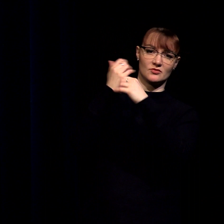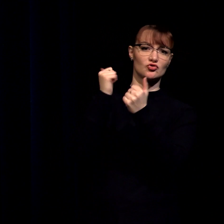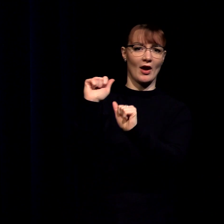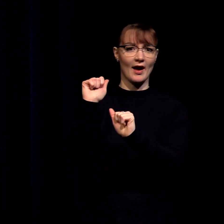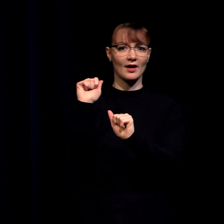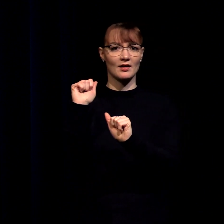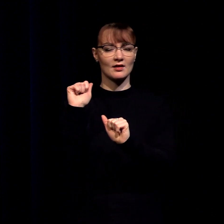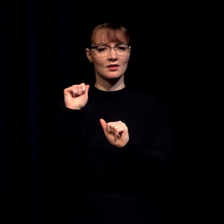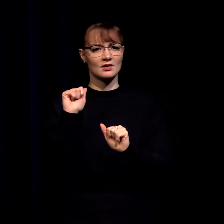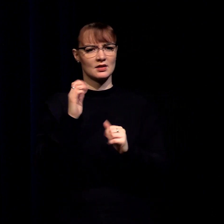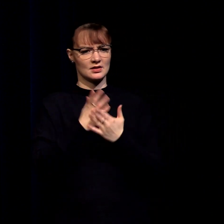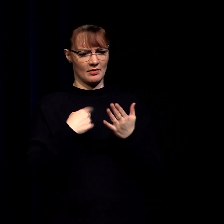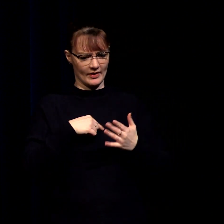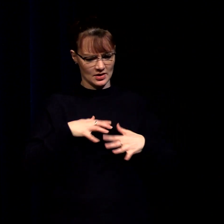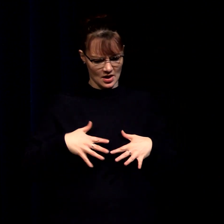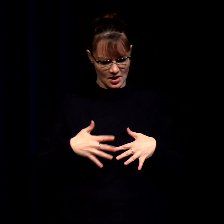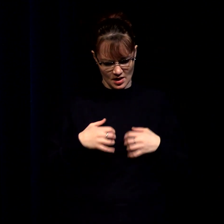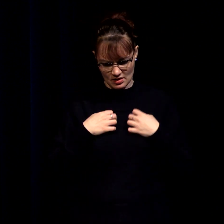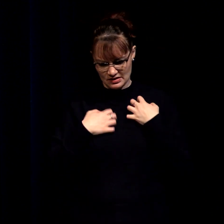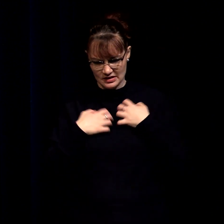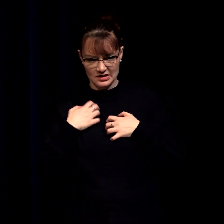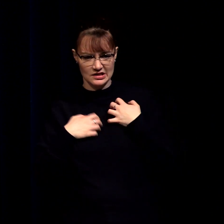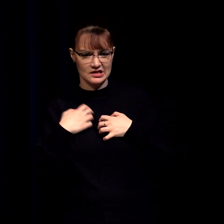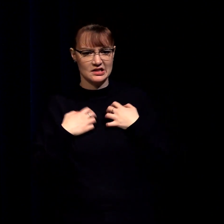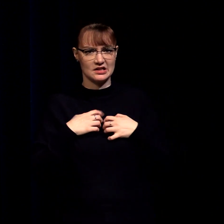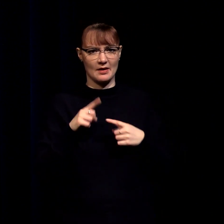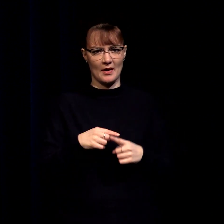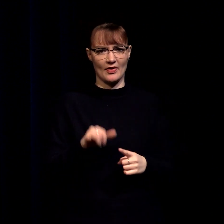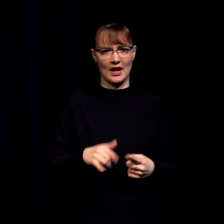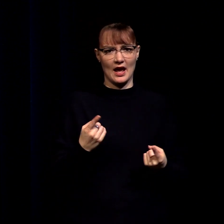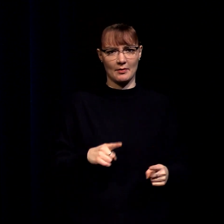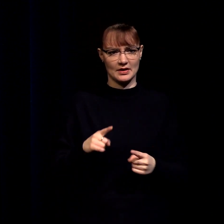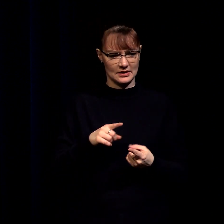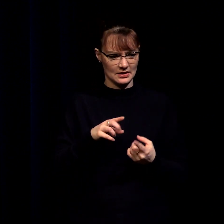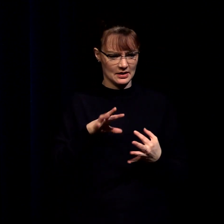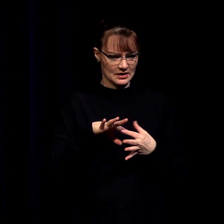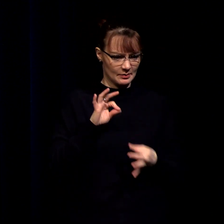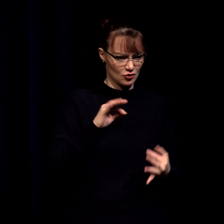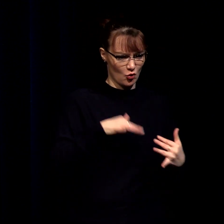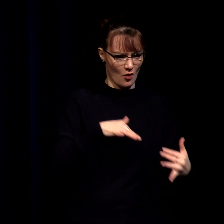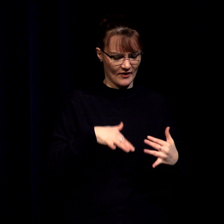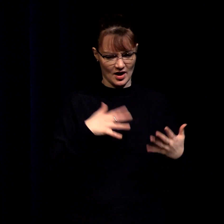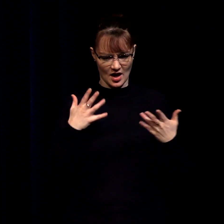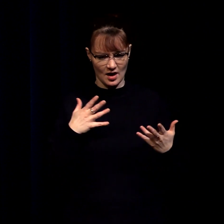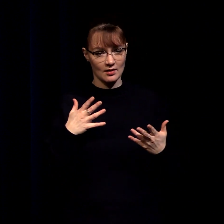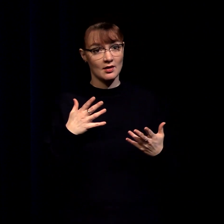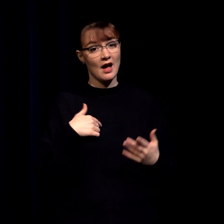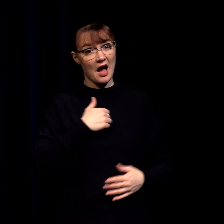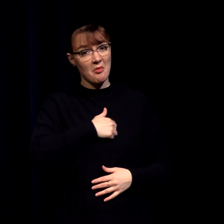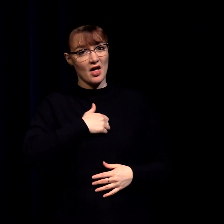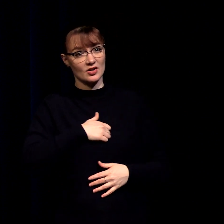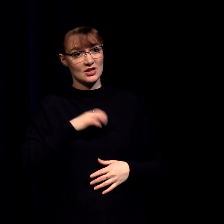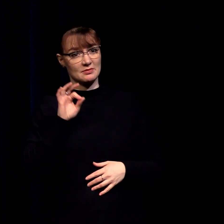of anxiety and nervousness, and I'm sorry about that. But my purpose isn't to do that. I do apologize for that. But my goal